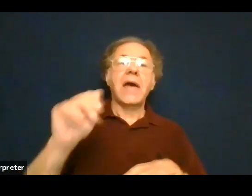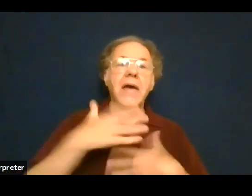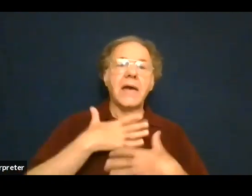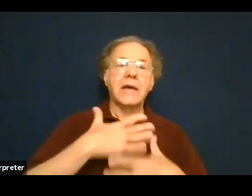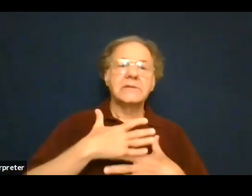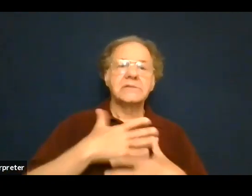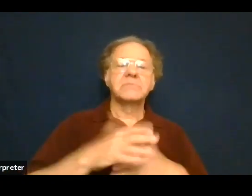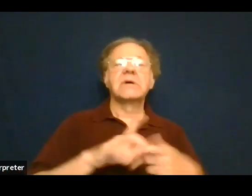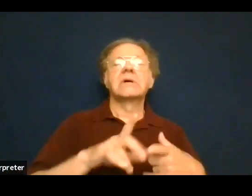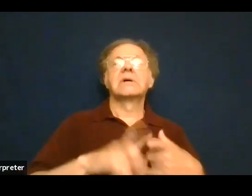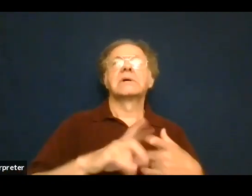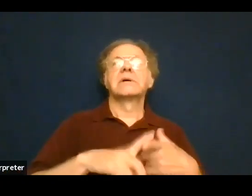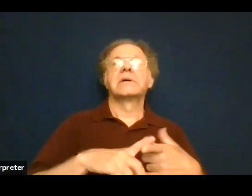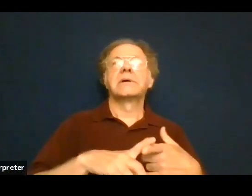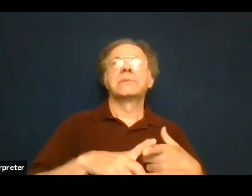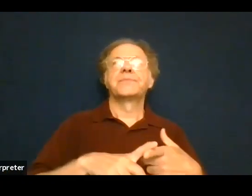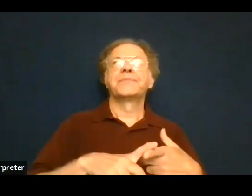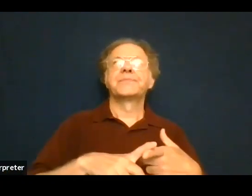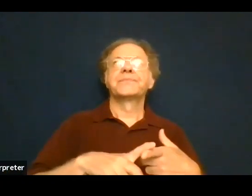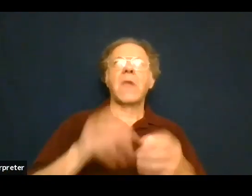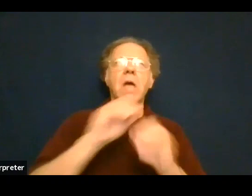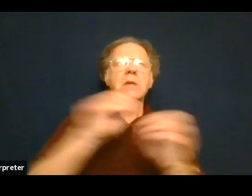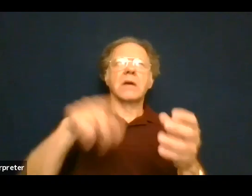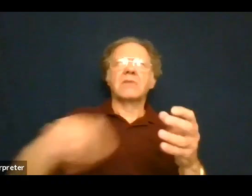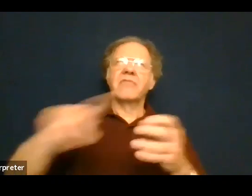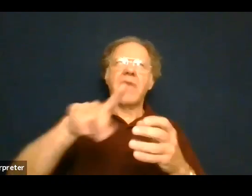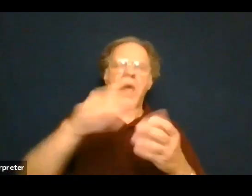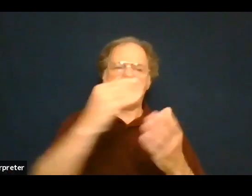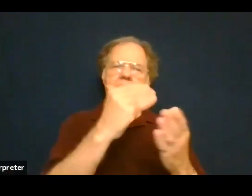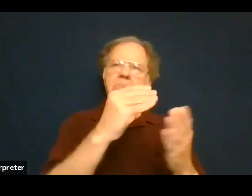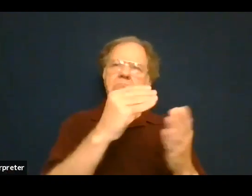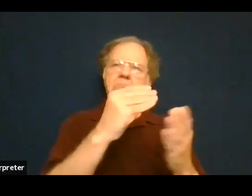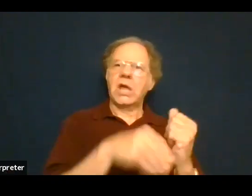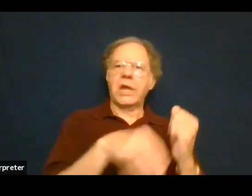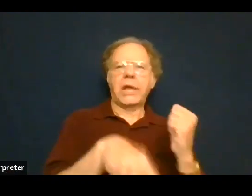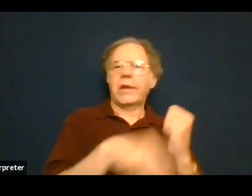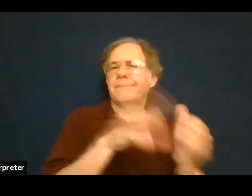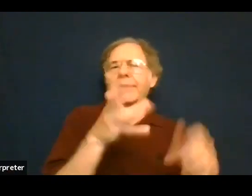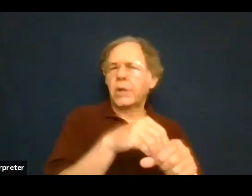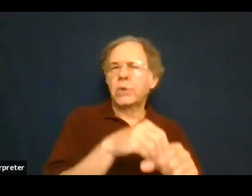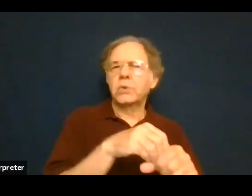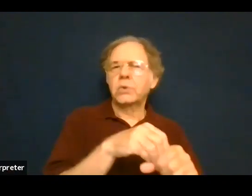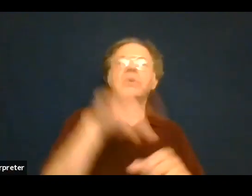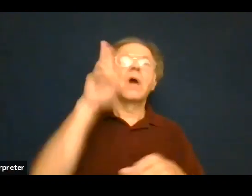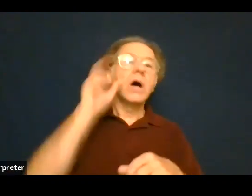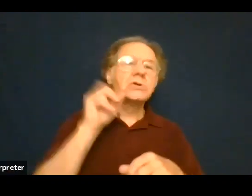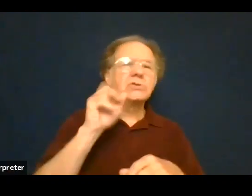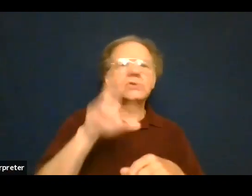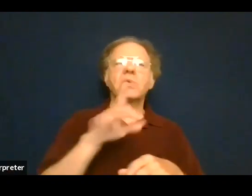None of them list Usher syndrome or deaf-blindness.